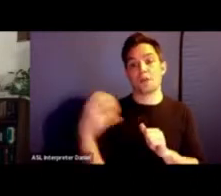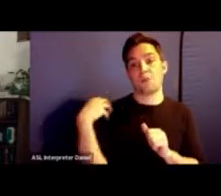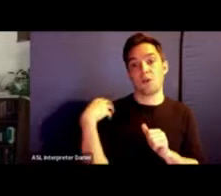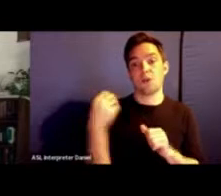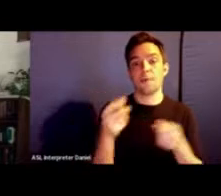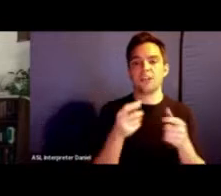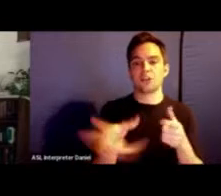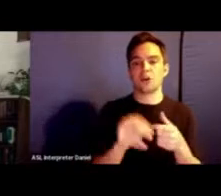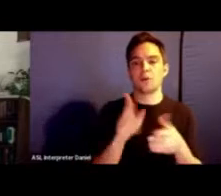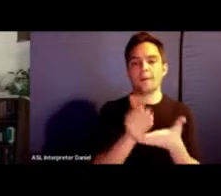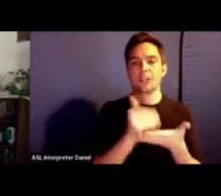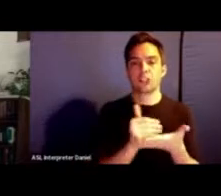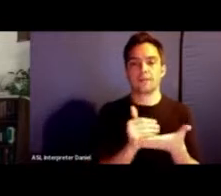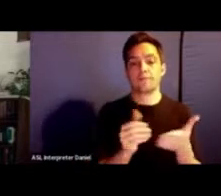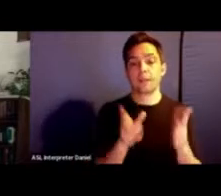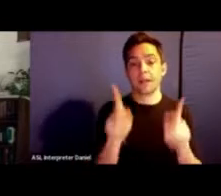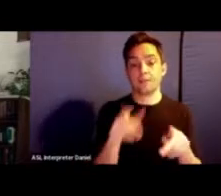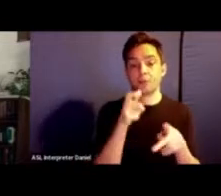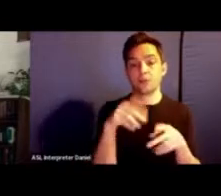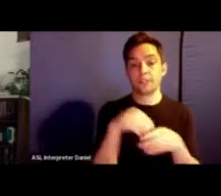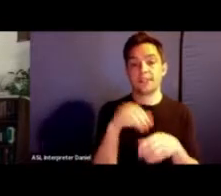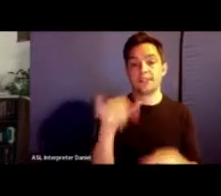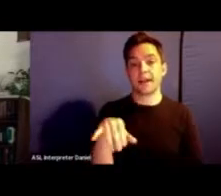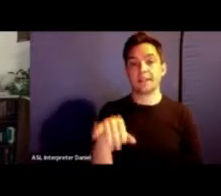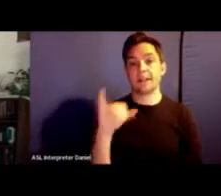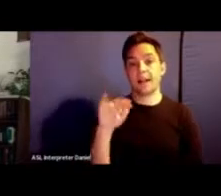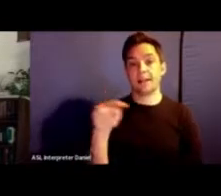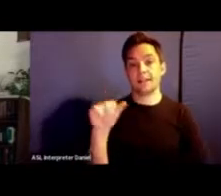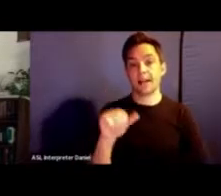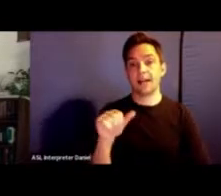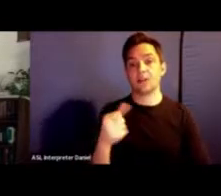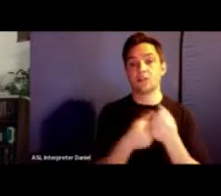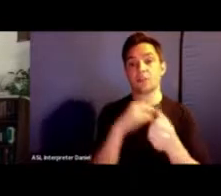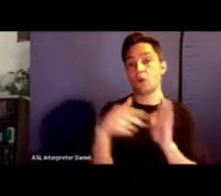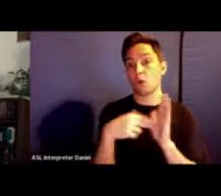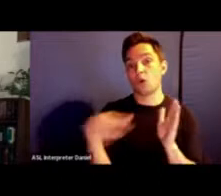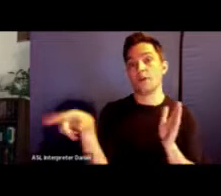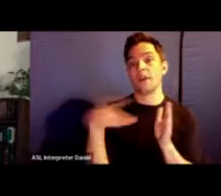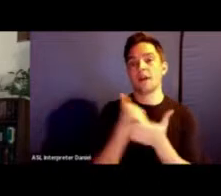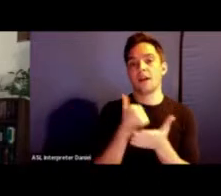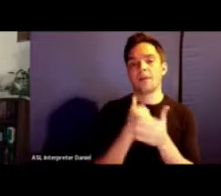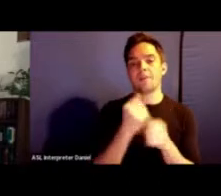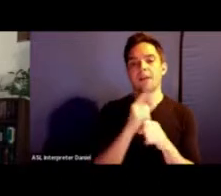your own budget. And the person who is in this is a support role is really helping ensure participants understand their